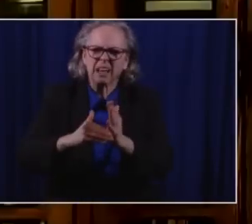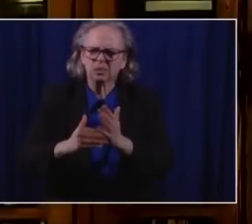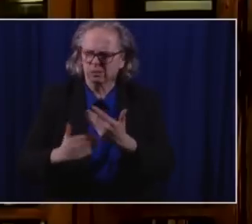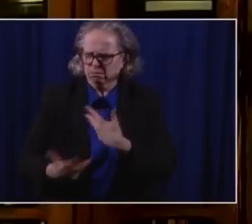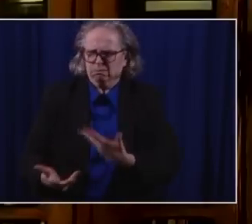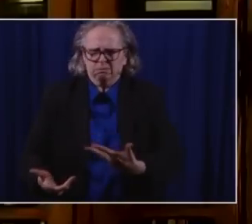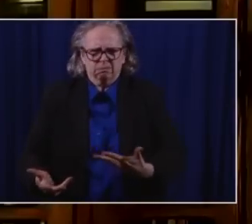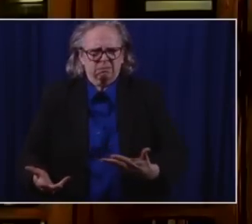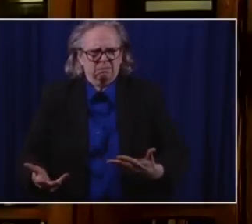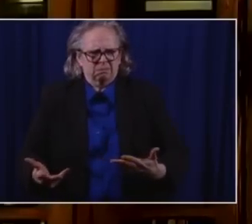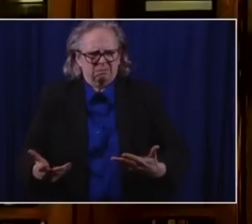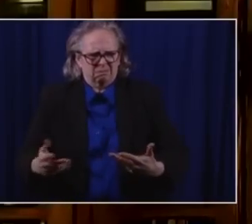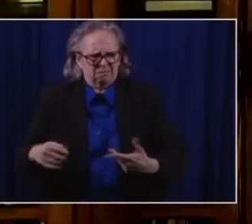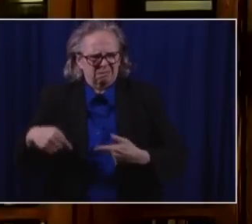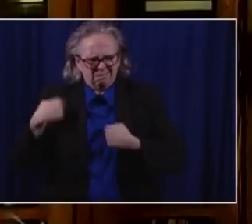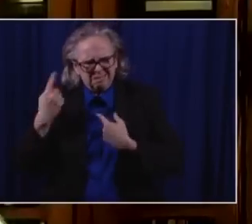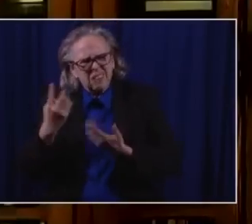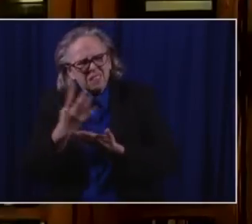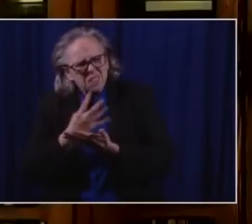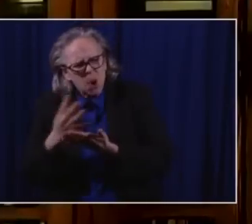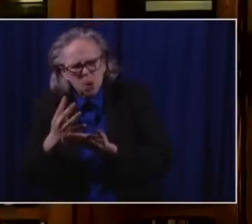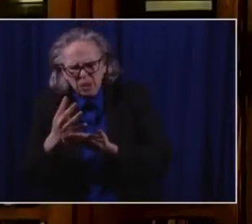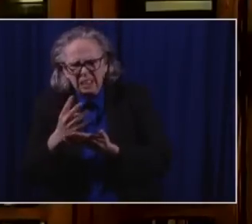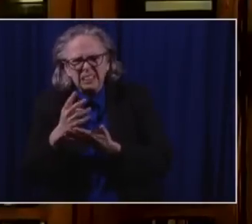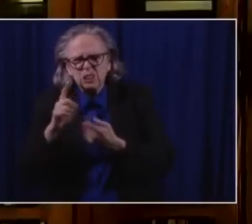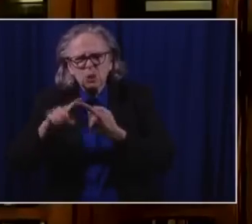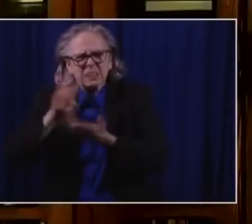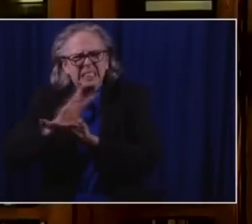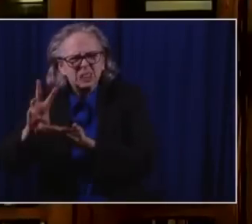3 weeks later. And today we sit 960 ready to cross a 1000 over